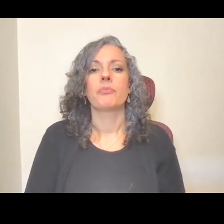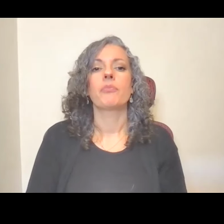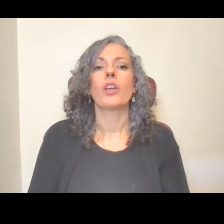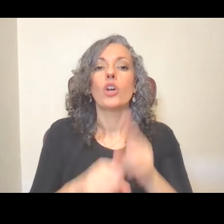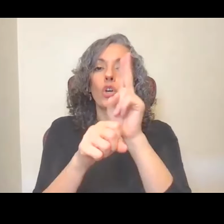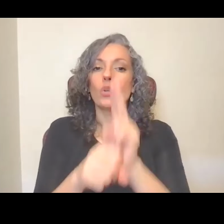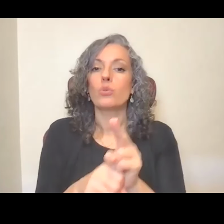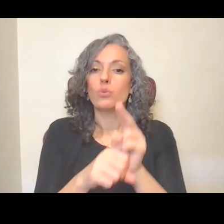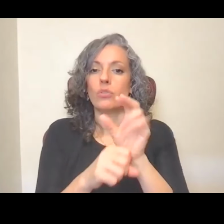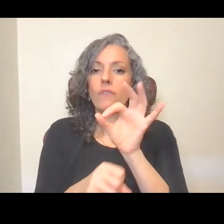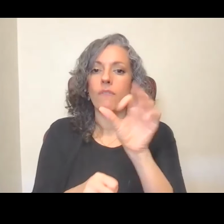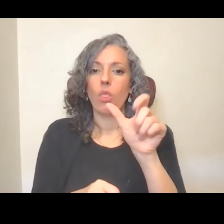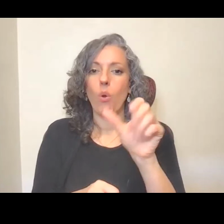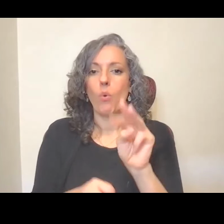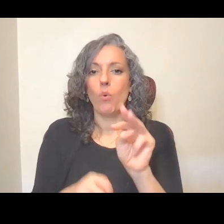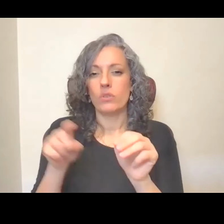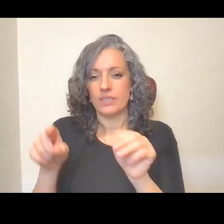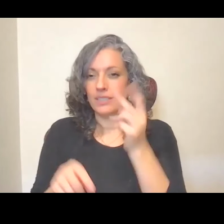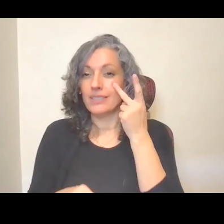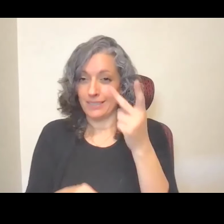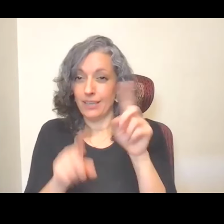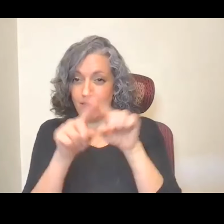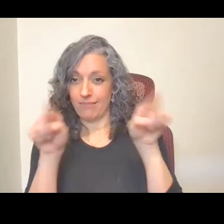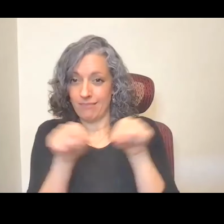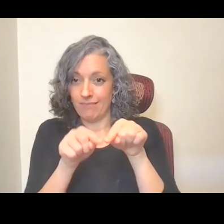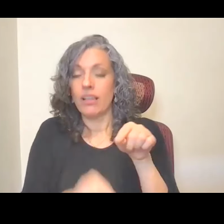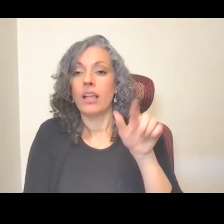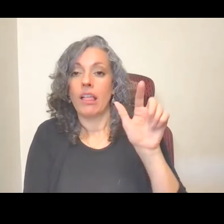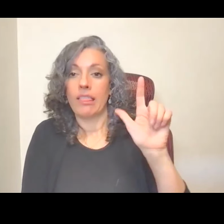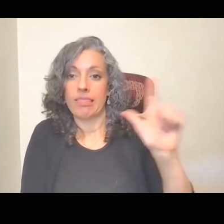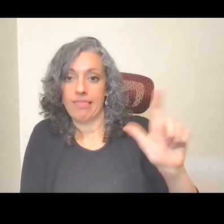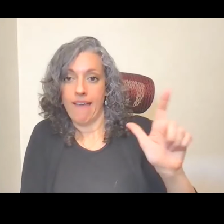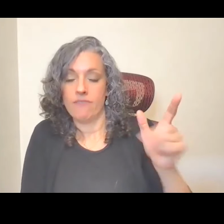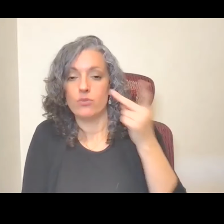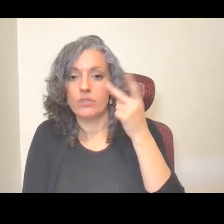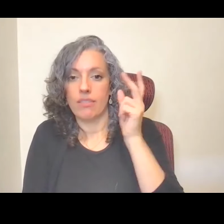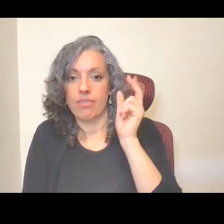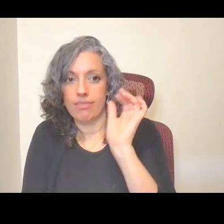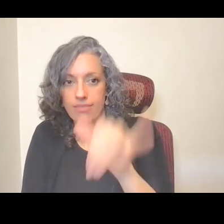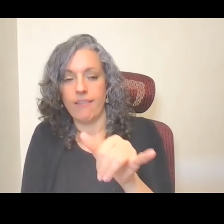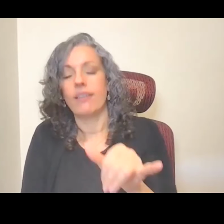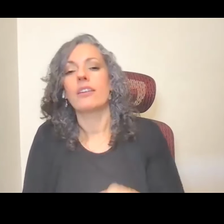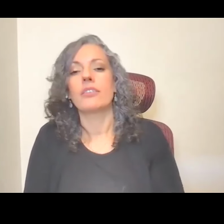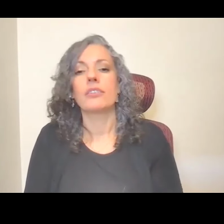screen are kind of a step-by-step box and arrow graph to document how someone will accomplish